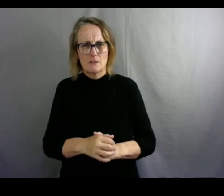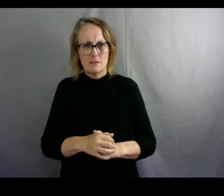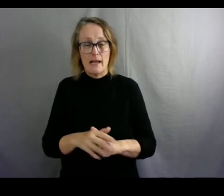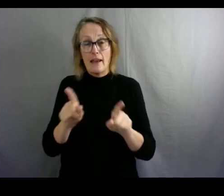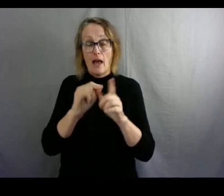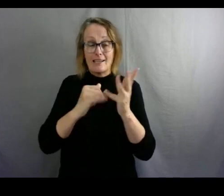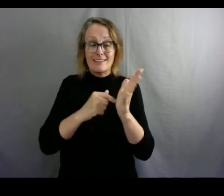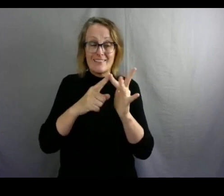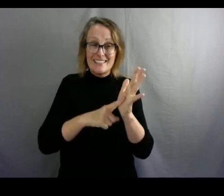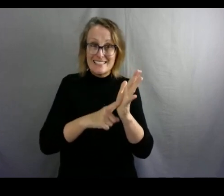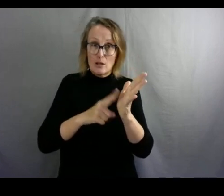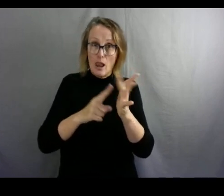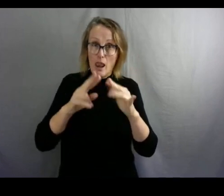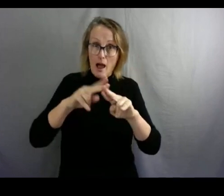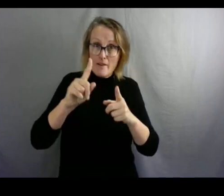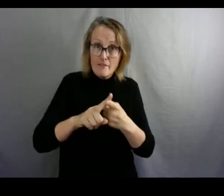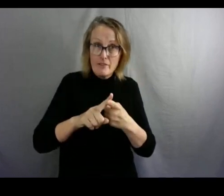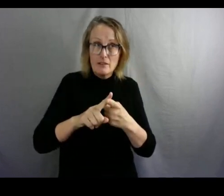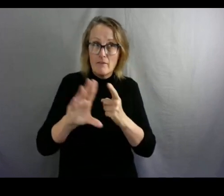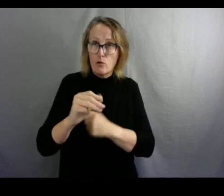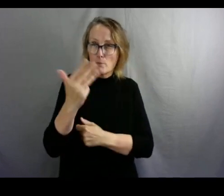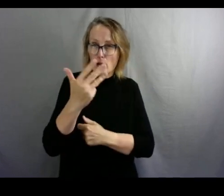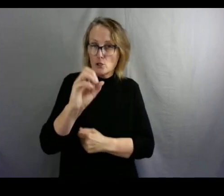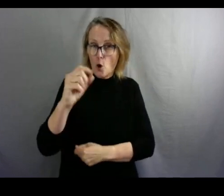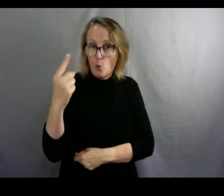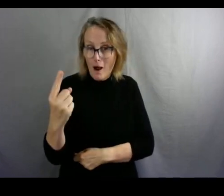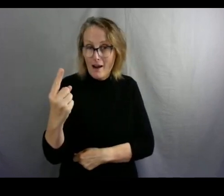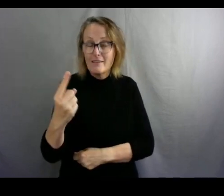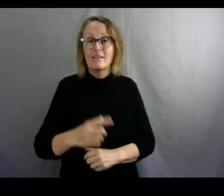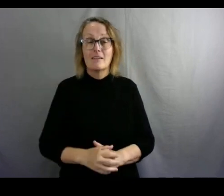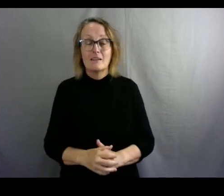but he did in 1901, and significantly with objects,